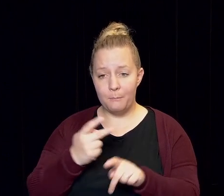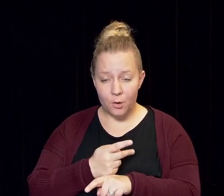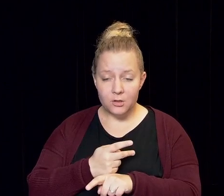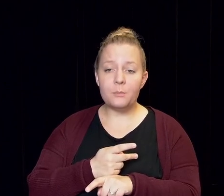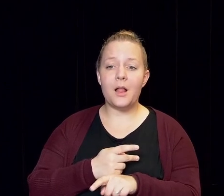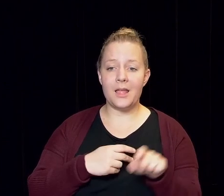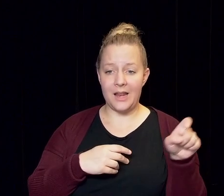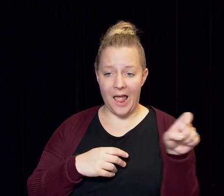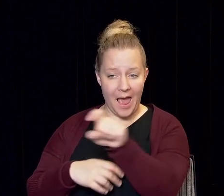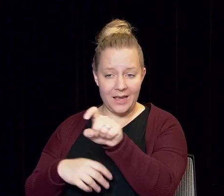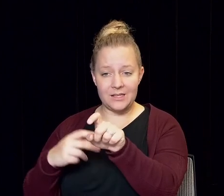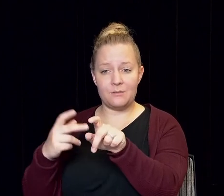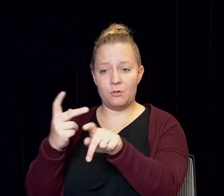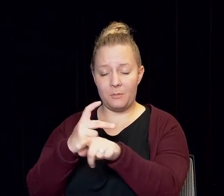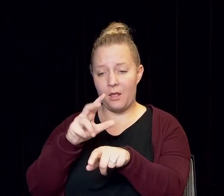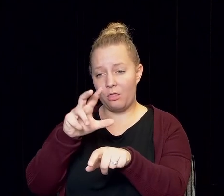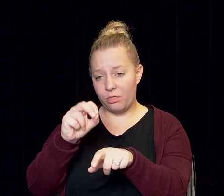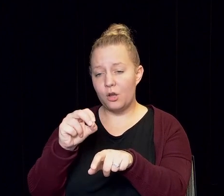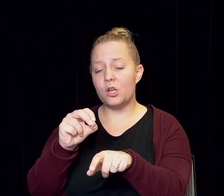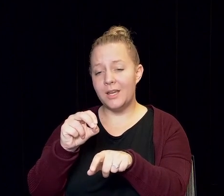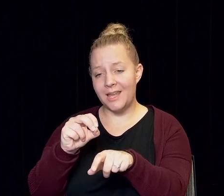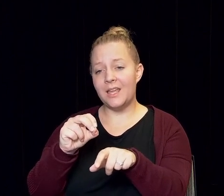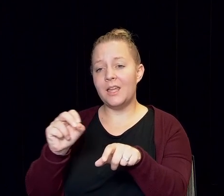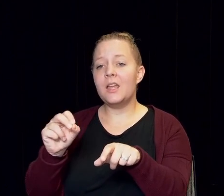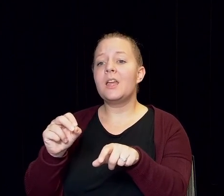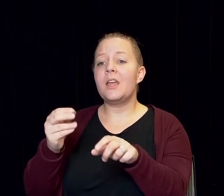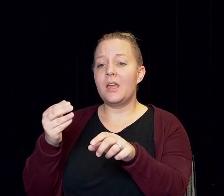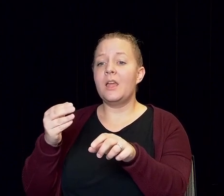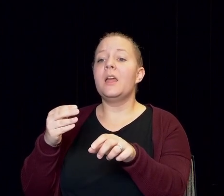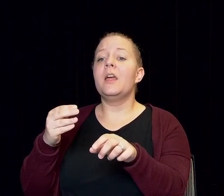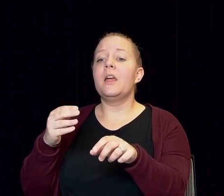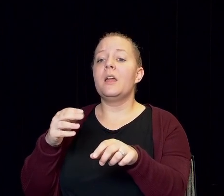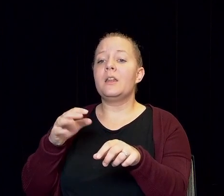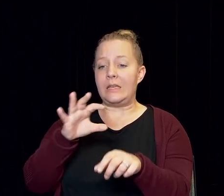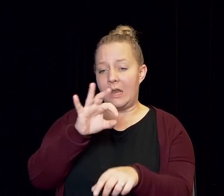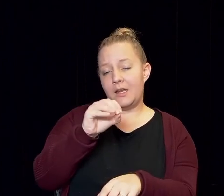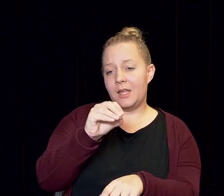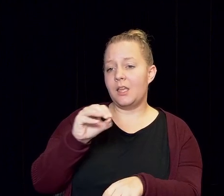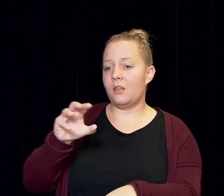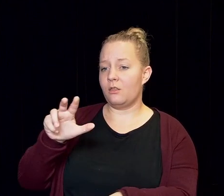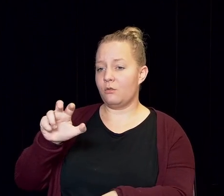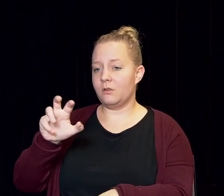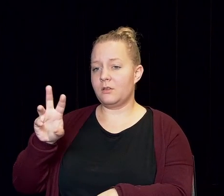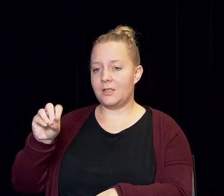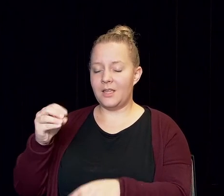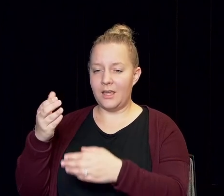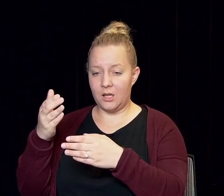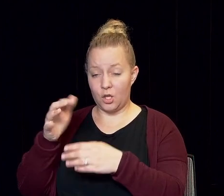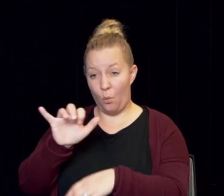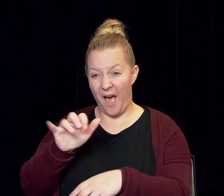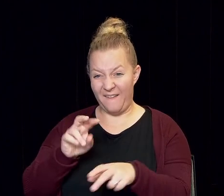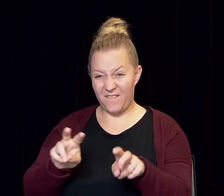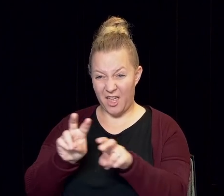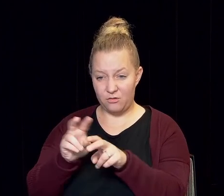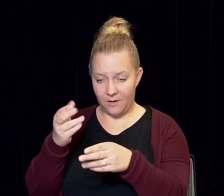30, that constant to get 90 and then 360. And then once I have the y values, I divided by 30 to get 4